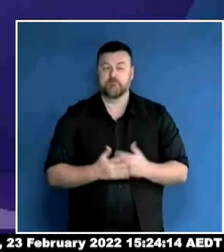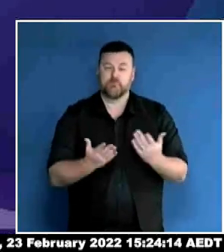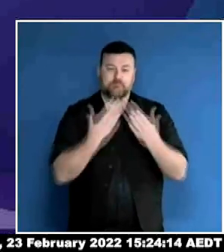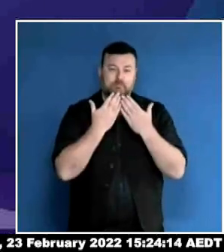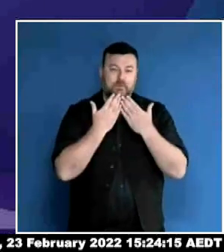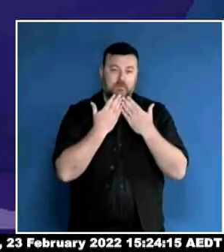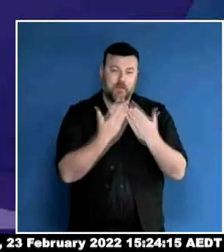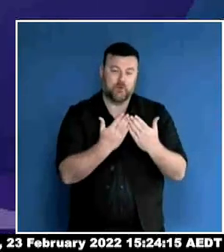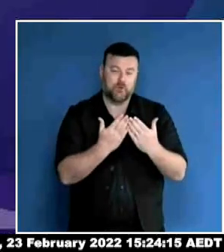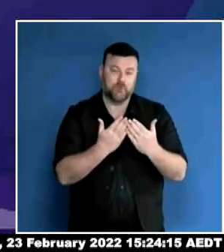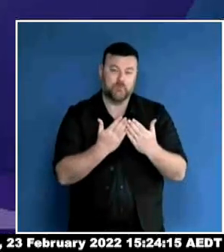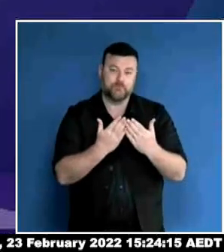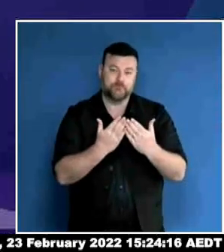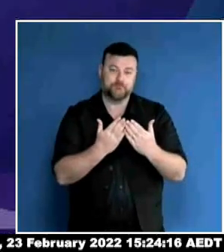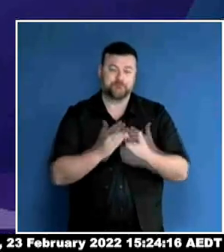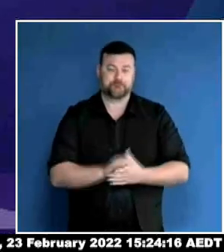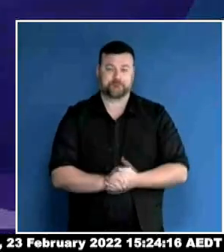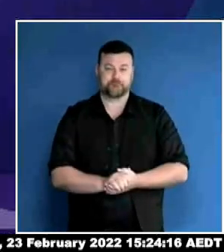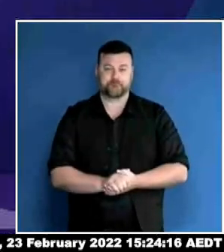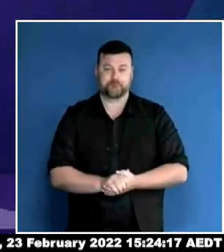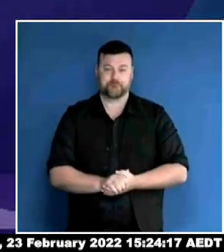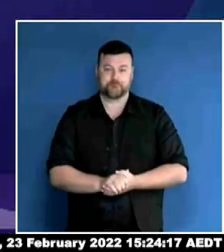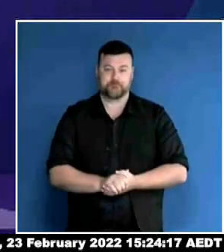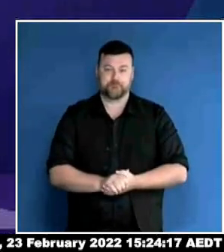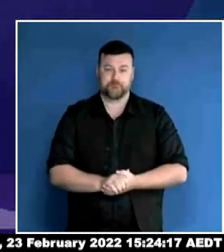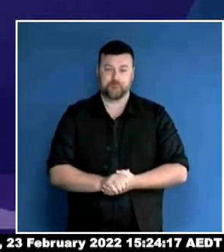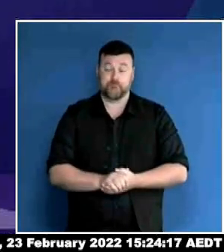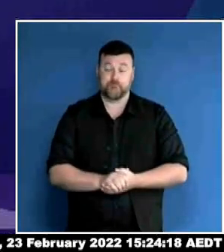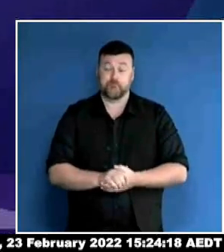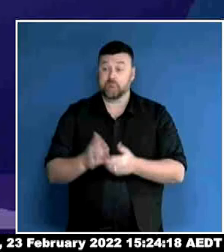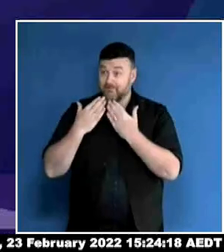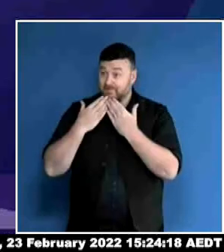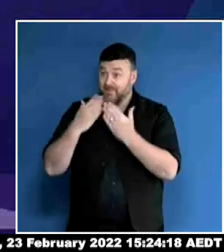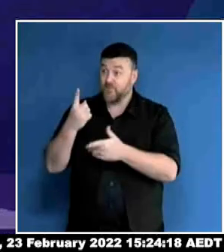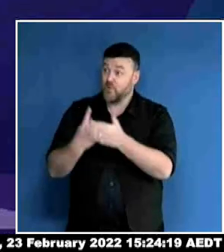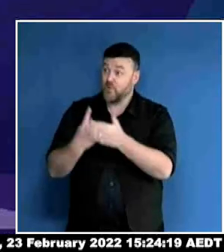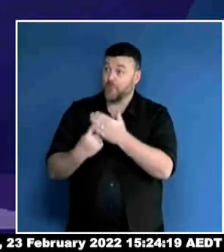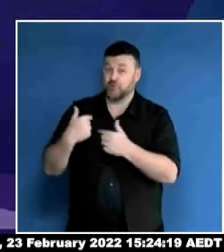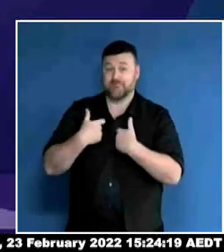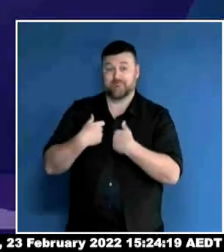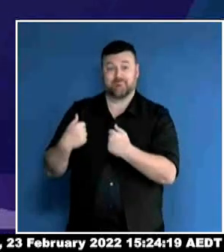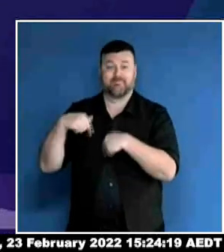Thank you. MZIA: Thank you for the opportunity. Chair, I might just make one observation.